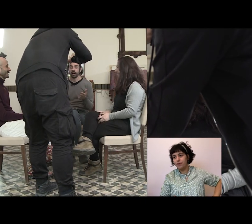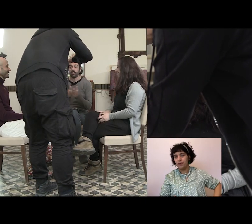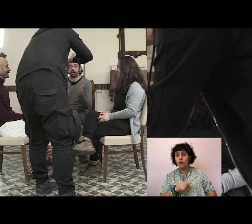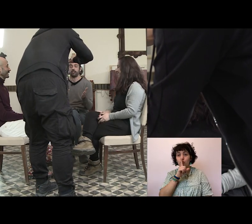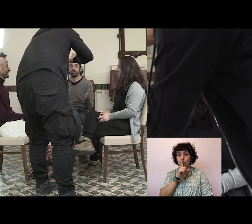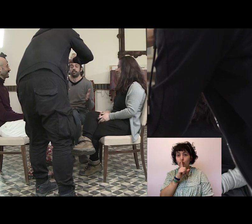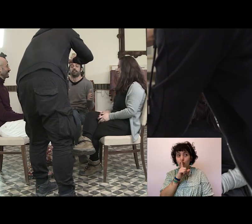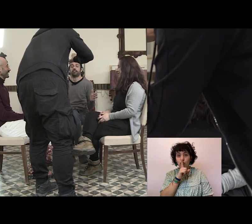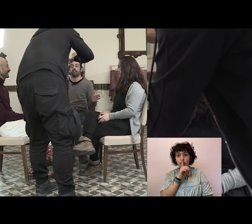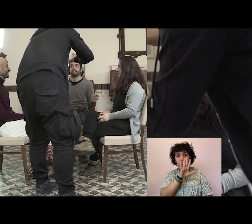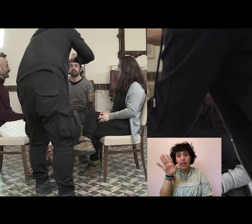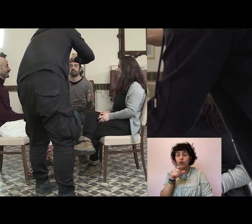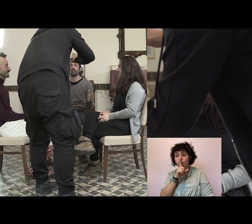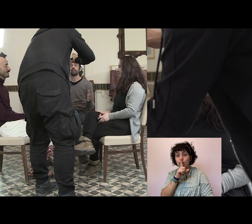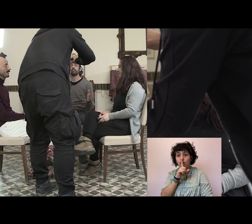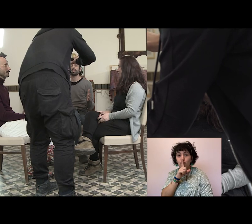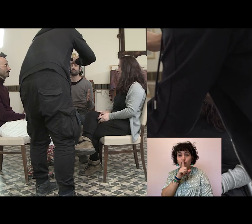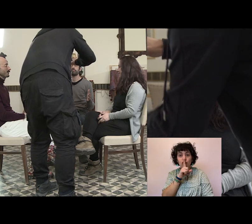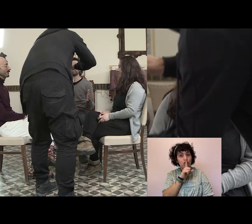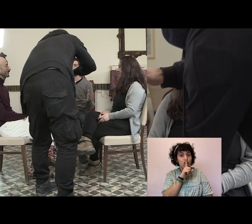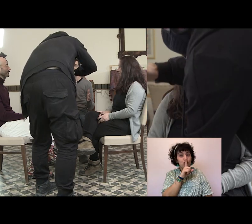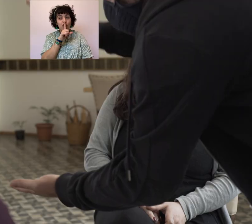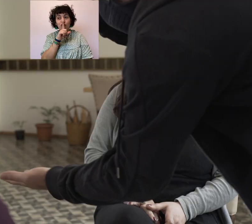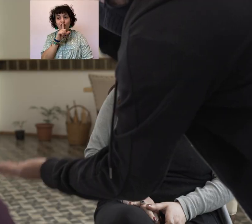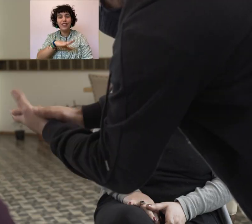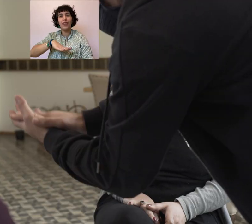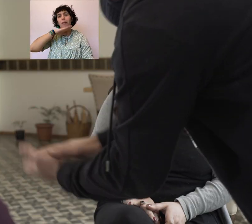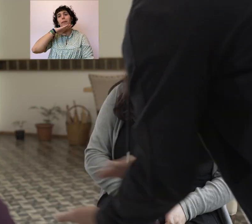Let's be quiet, everybody. -Can I do it?